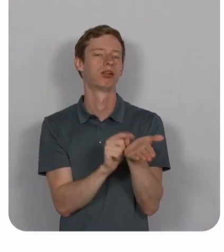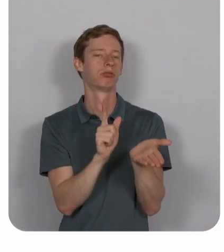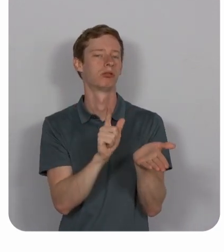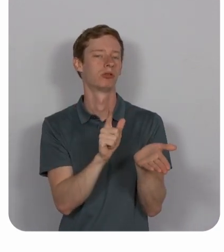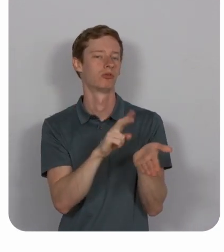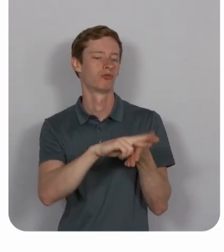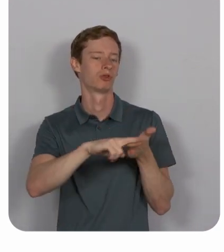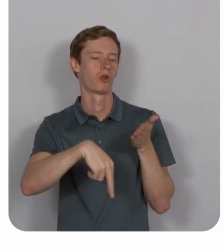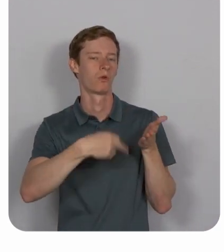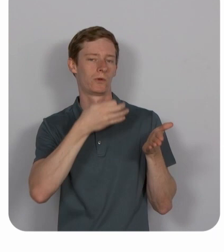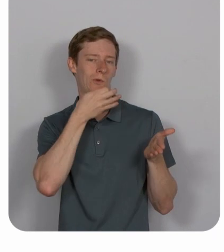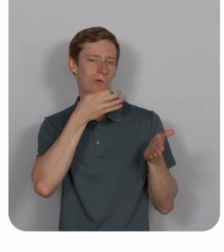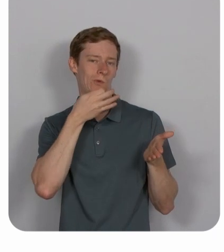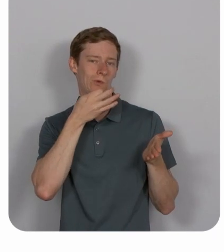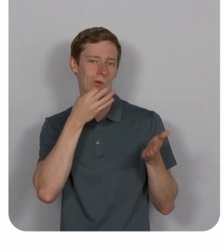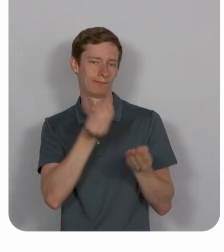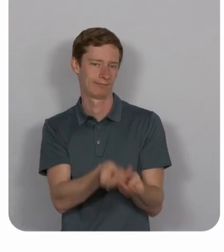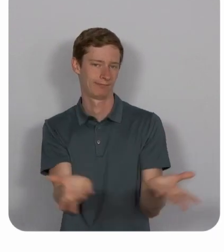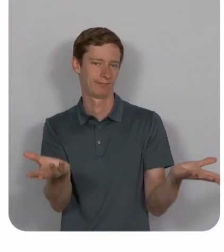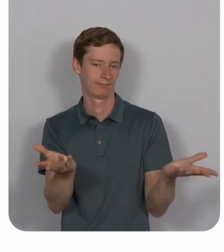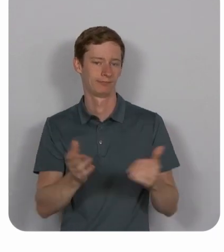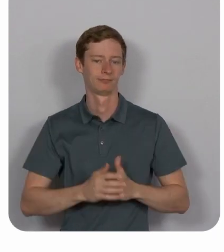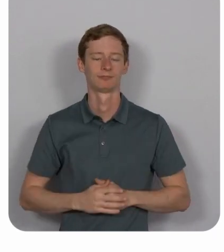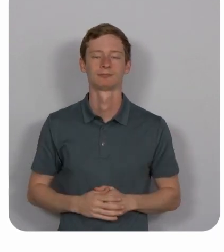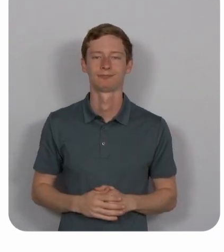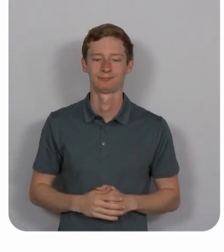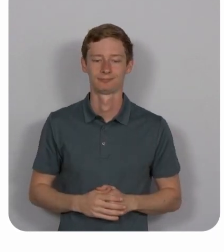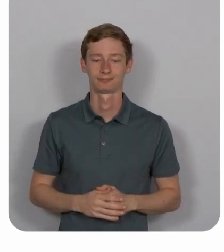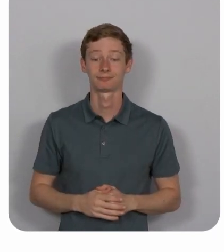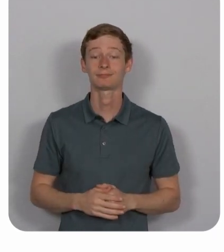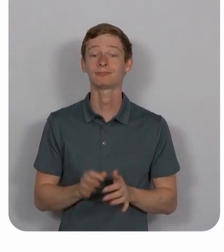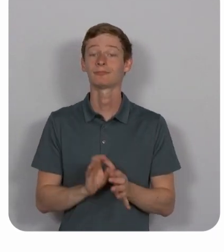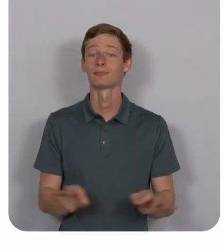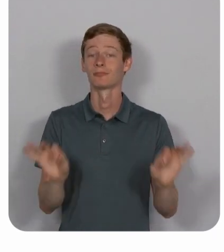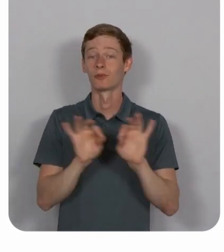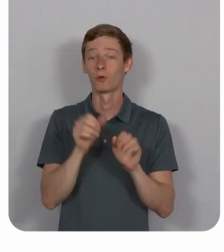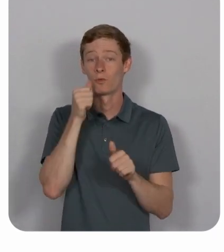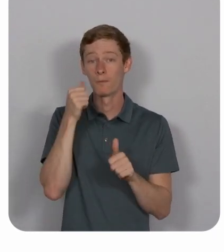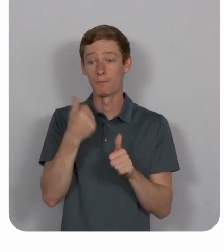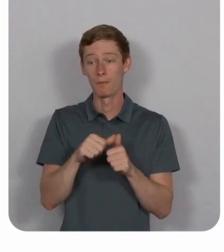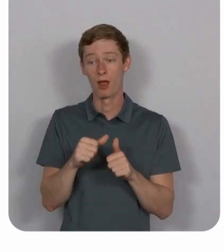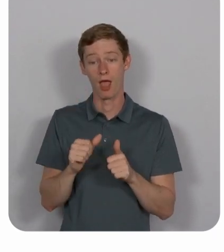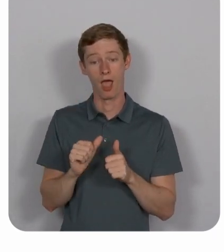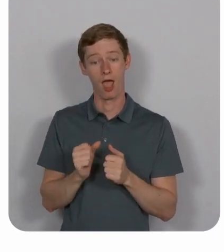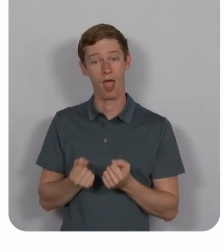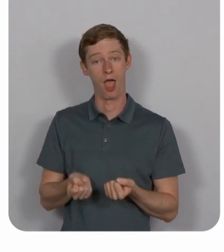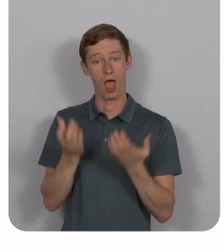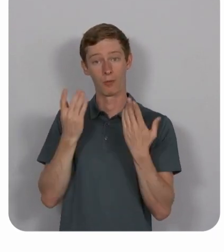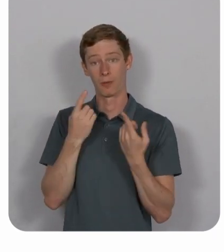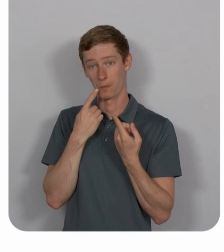as we confirm which of these approaches will be the most effective for others. It's important to remember that effectiveness is judged by